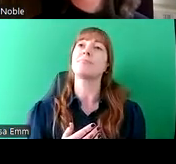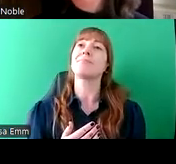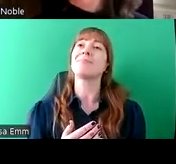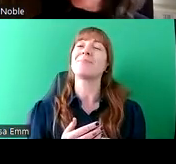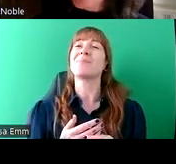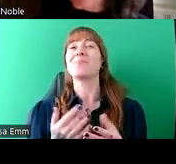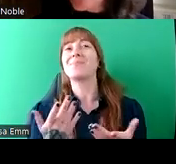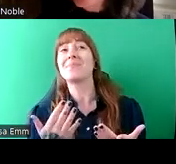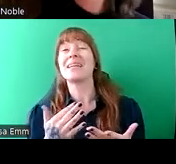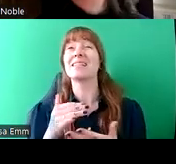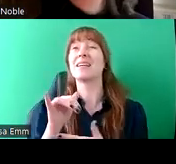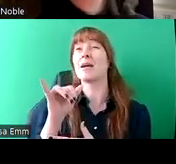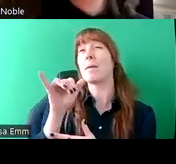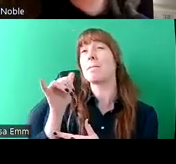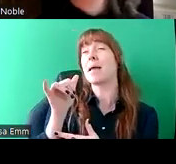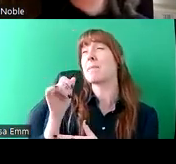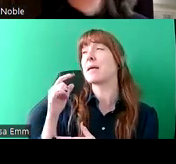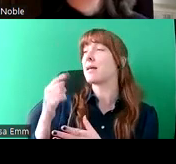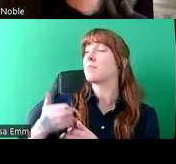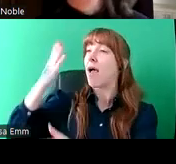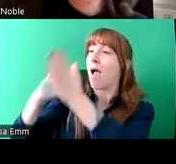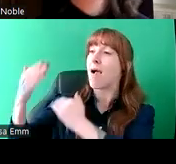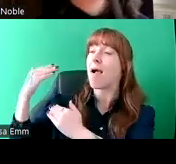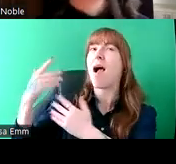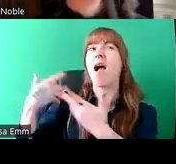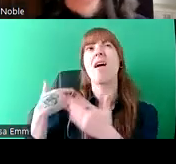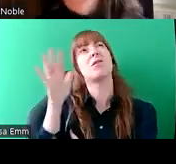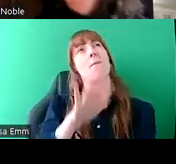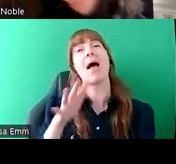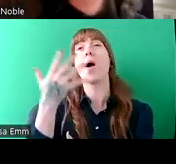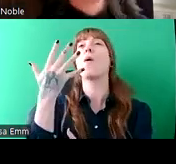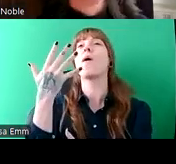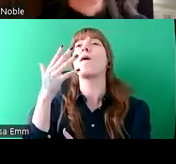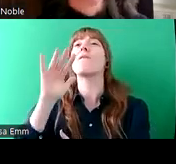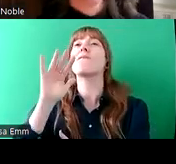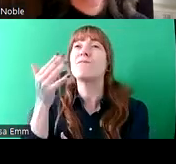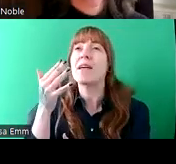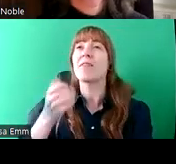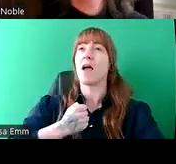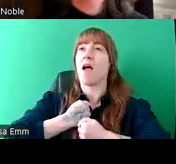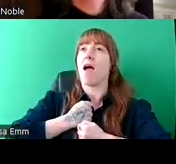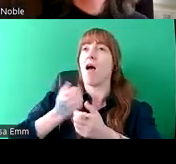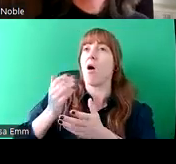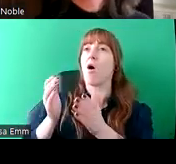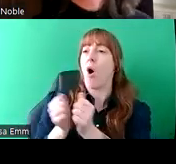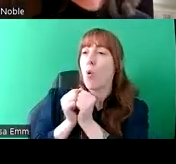maybe a fifth of our holdings, maybe a bit less, but it is an important part of our archives.